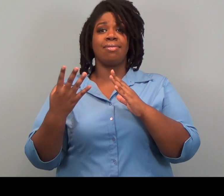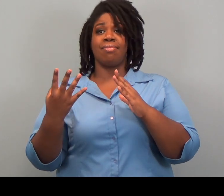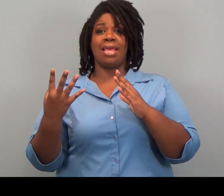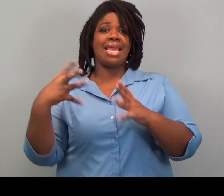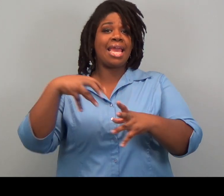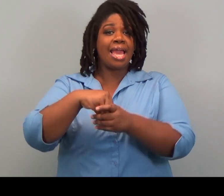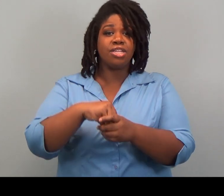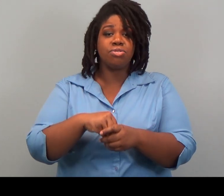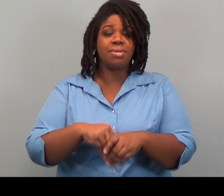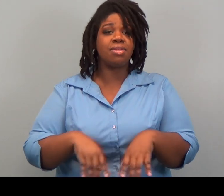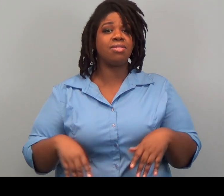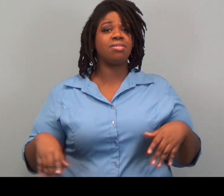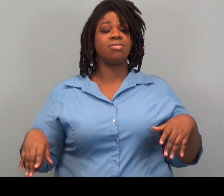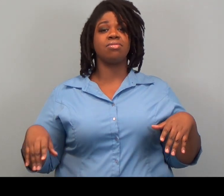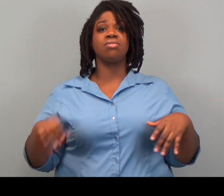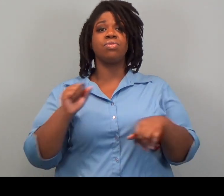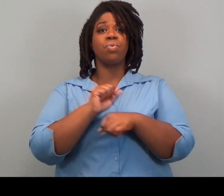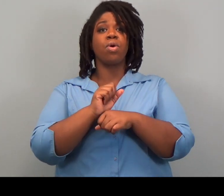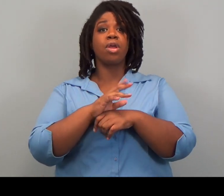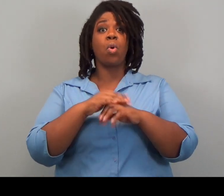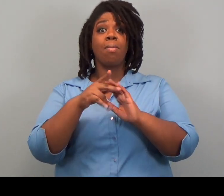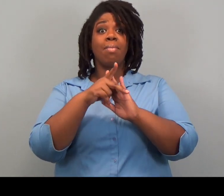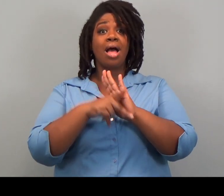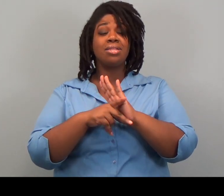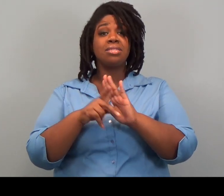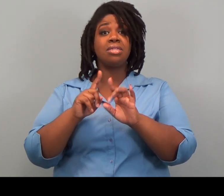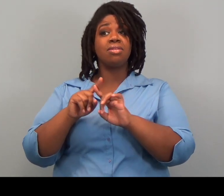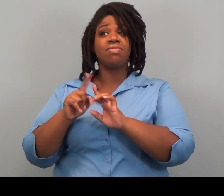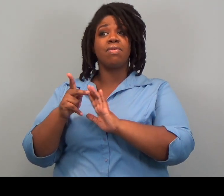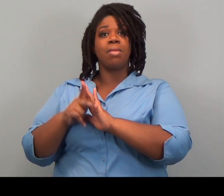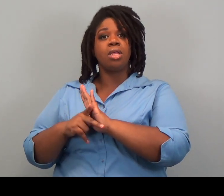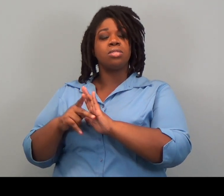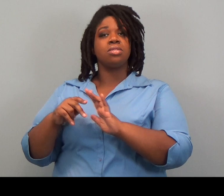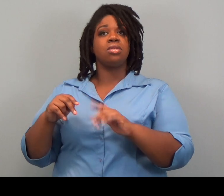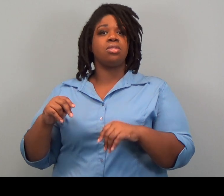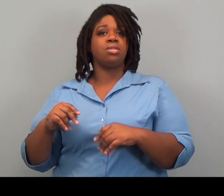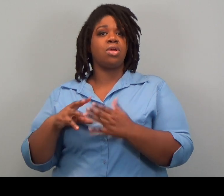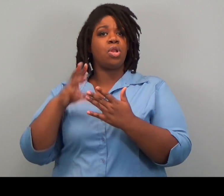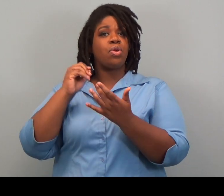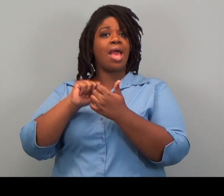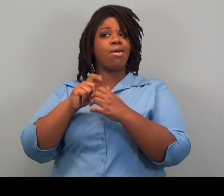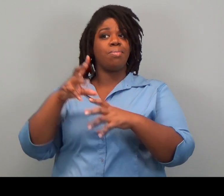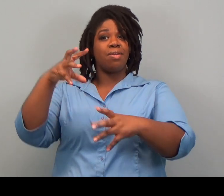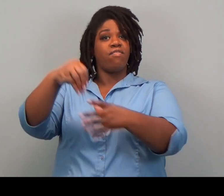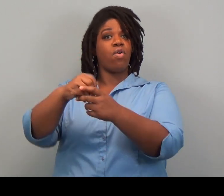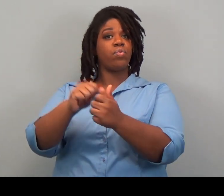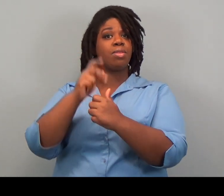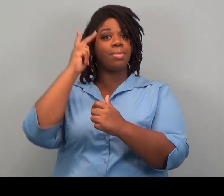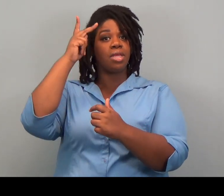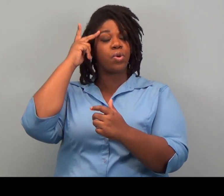with working on policy and learning how to get engaged in the political process.